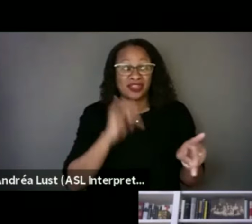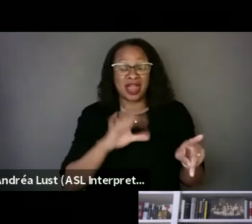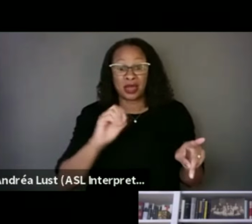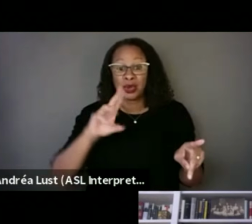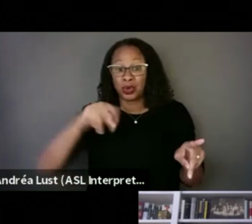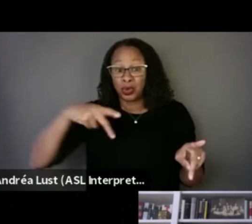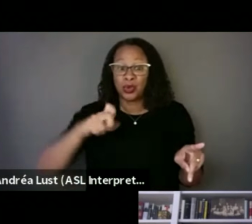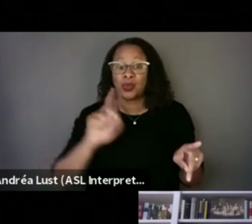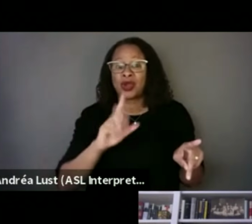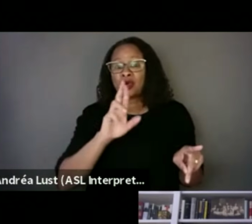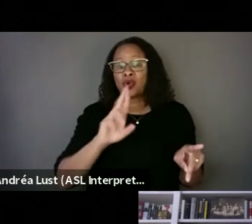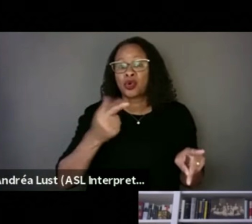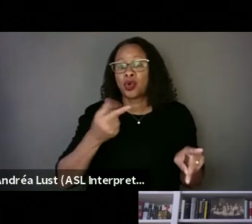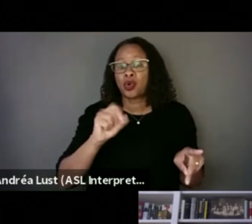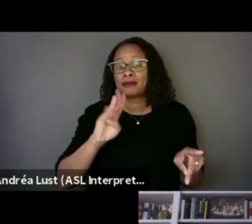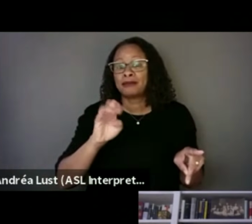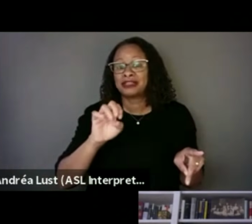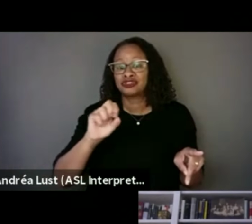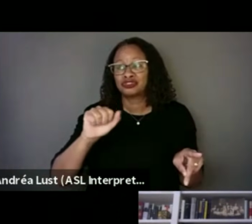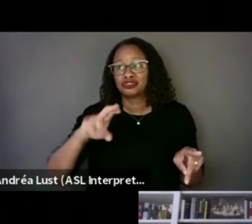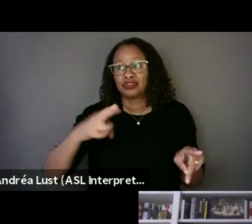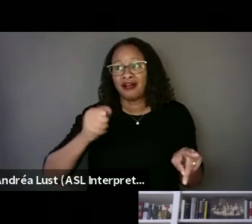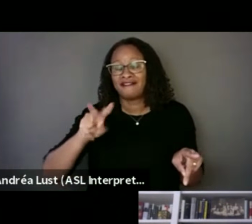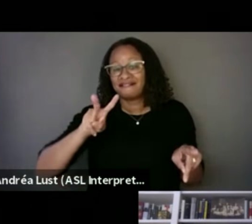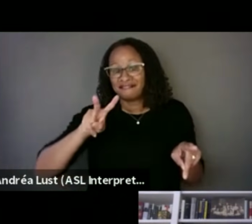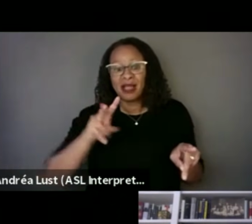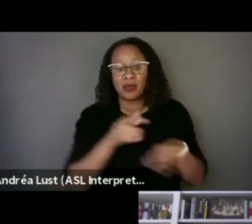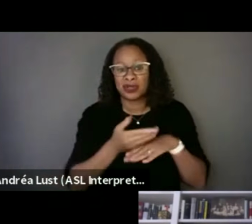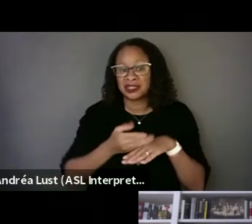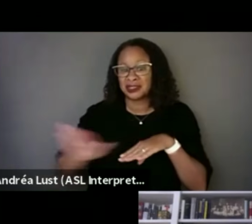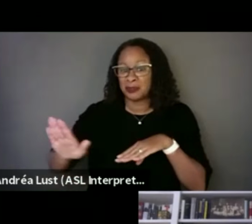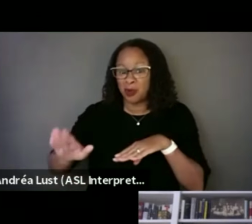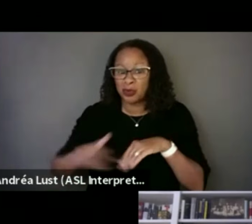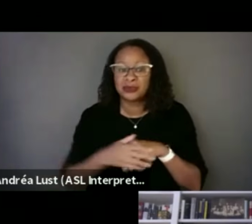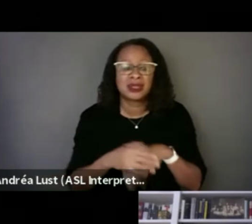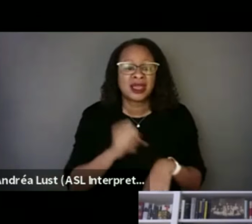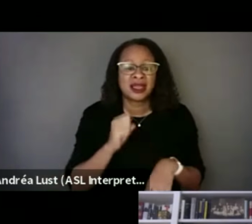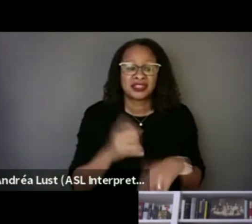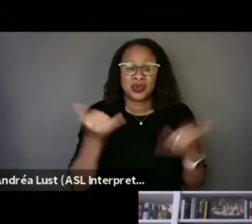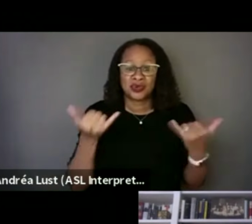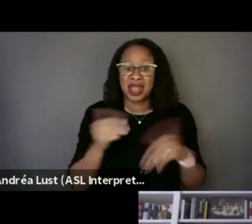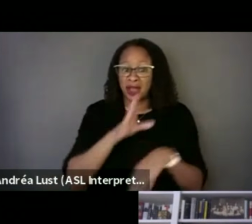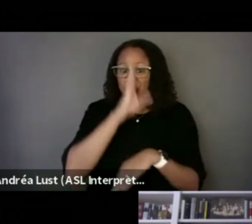And it was quite dragged. It is now, I believe it was released straight to video